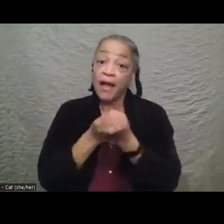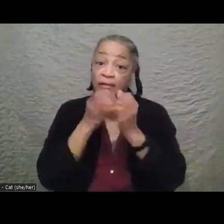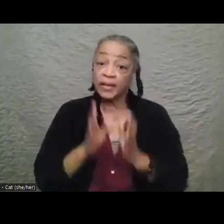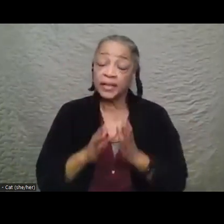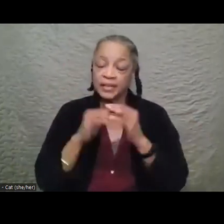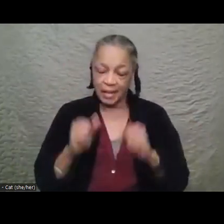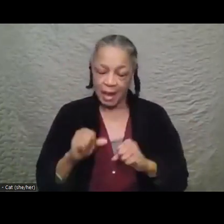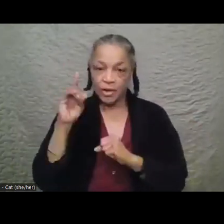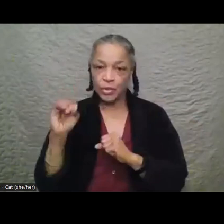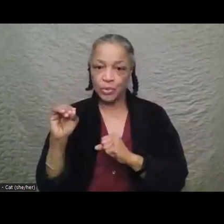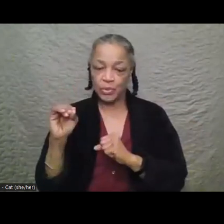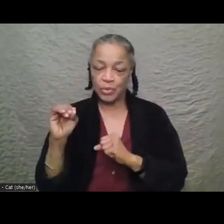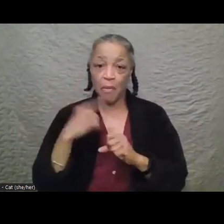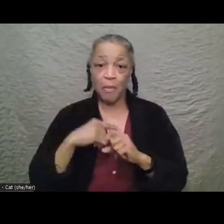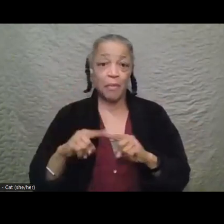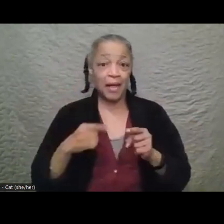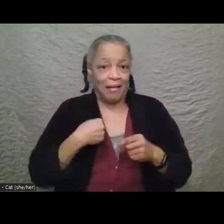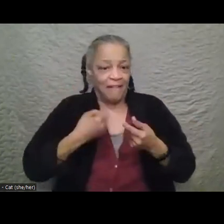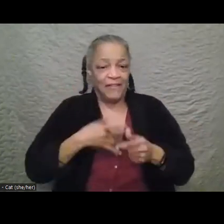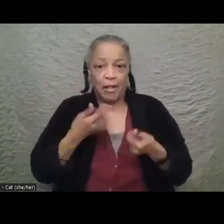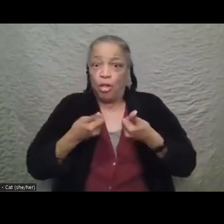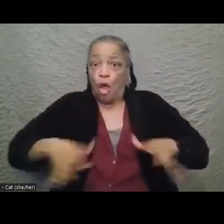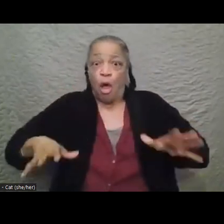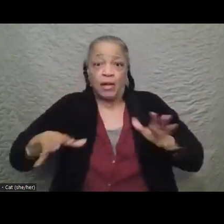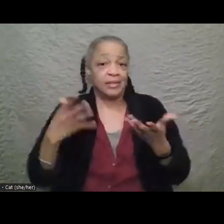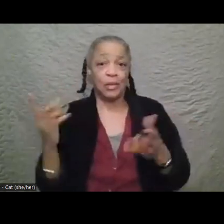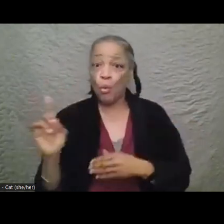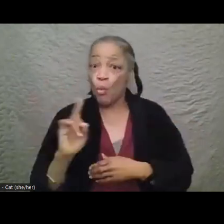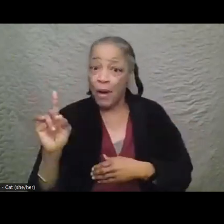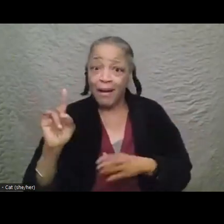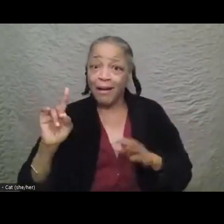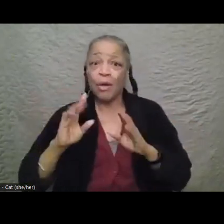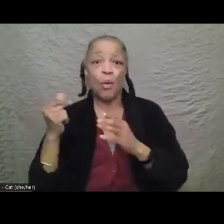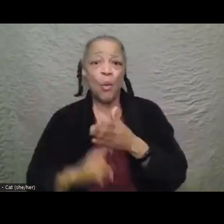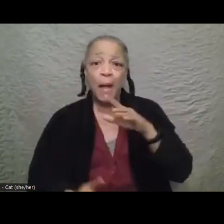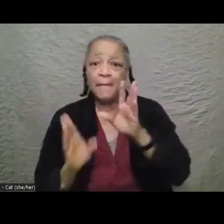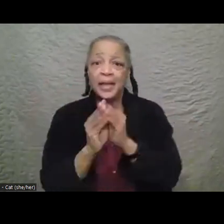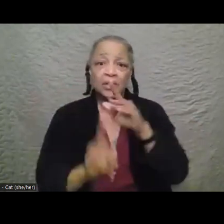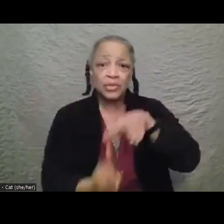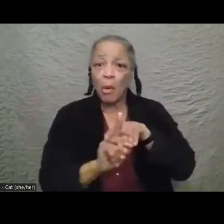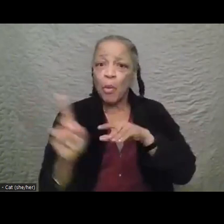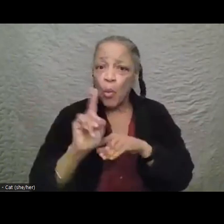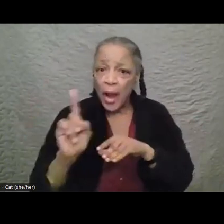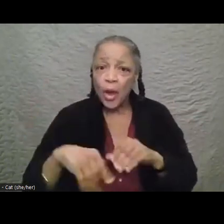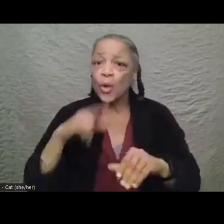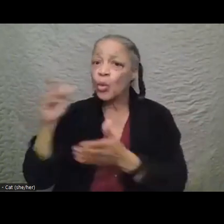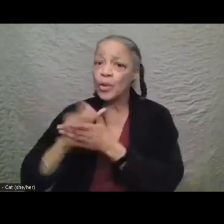I'm at a loss to know where we go , with whom do we write letters?